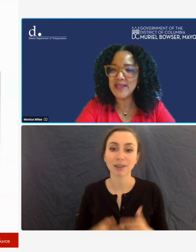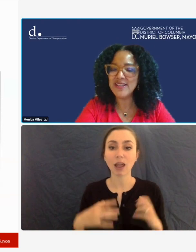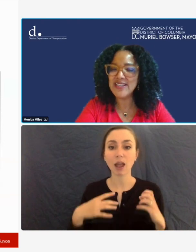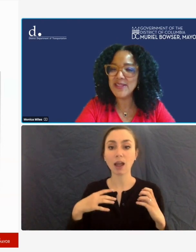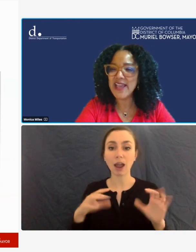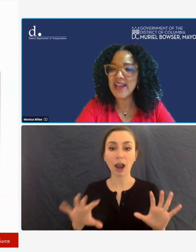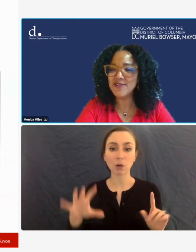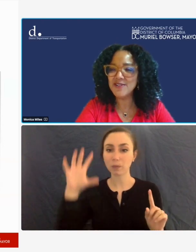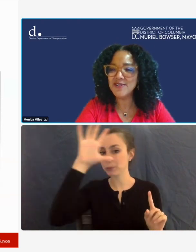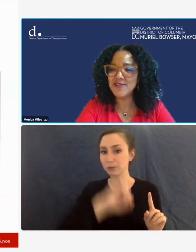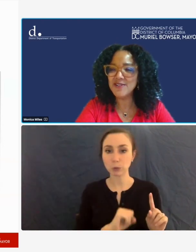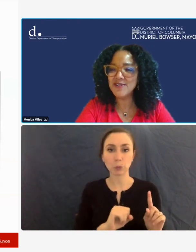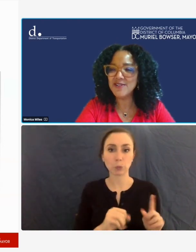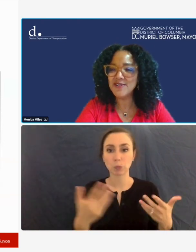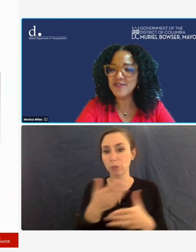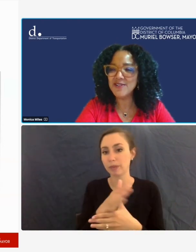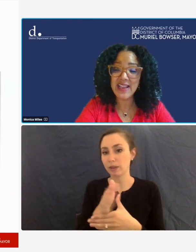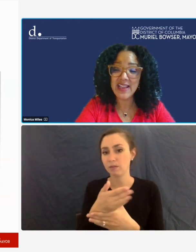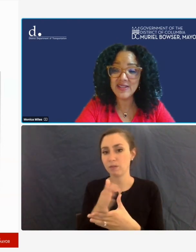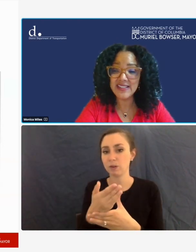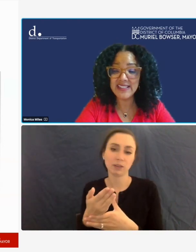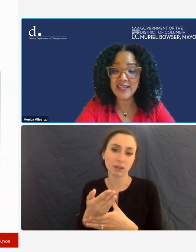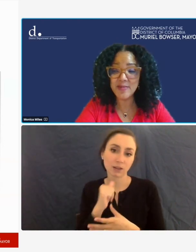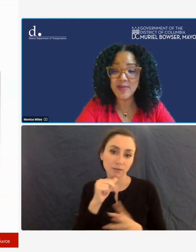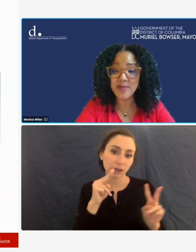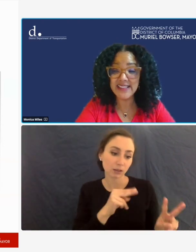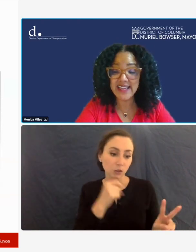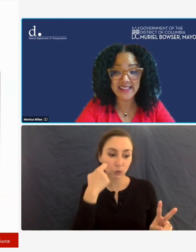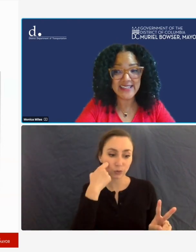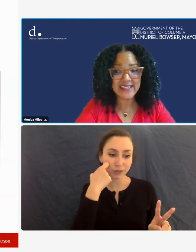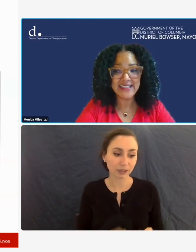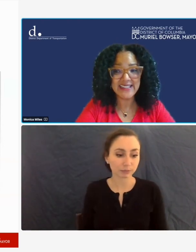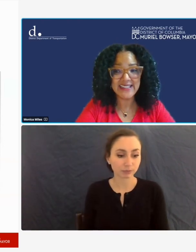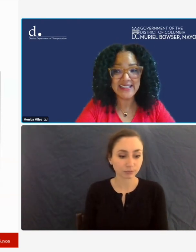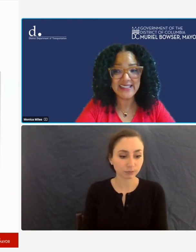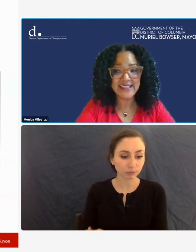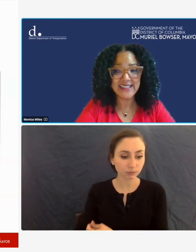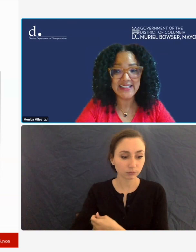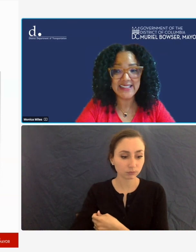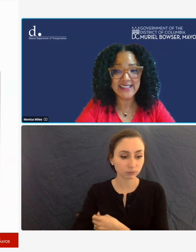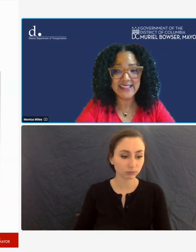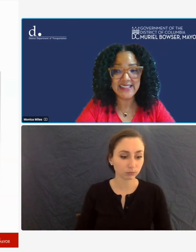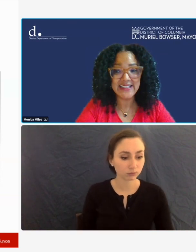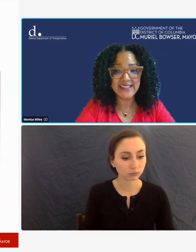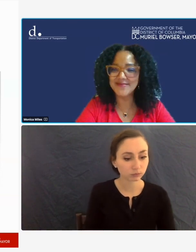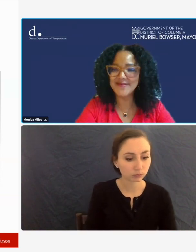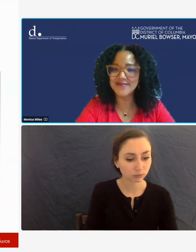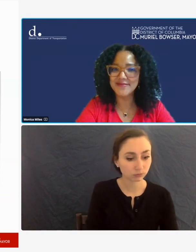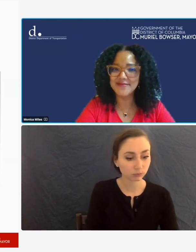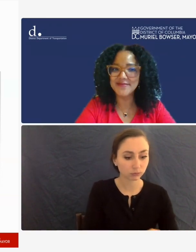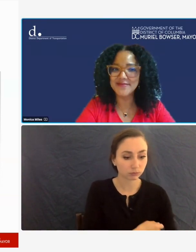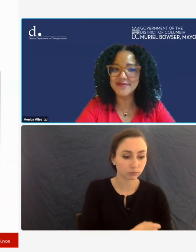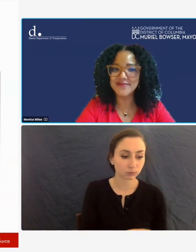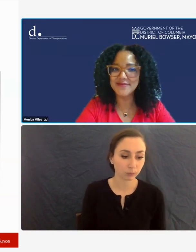and stay with the averages because um i haven't looked at the database lately so sorry